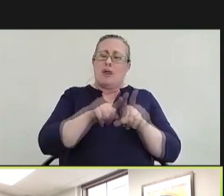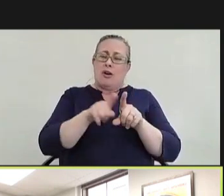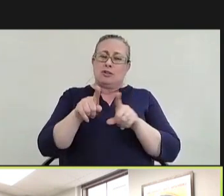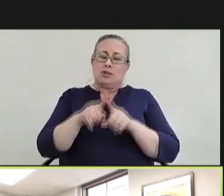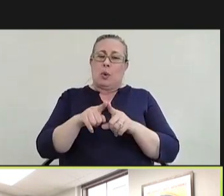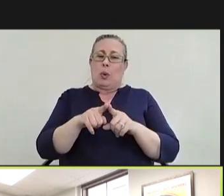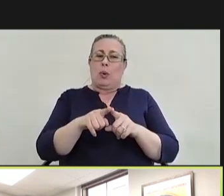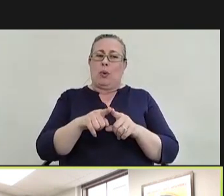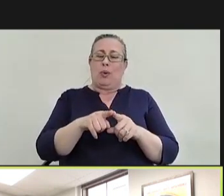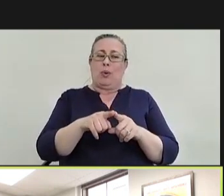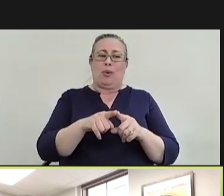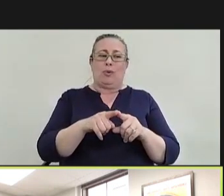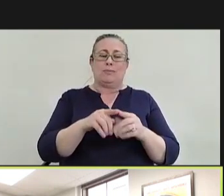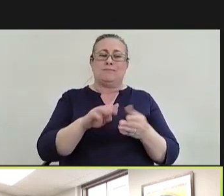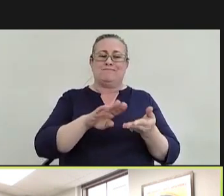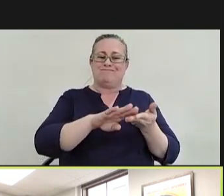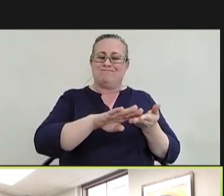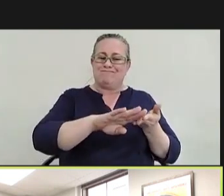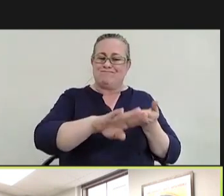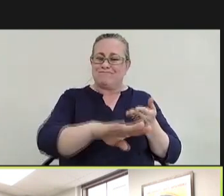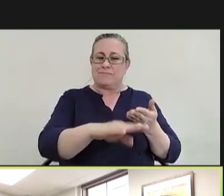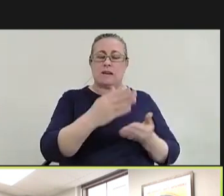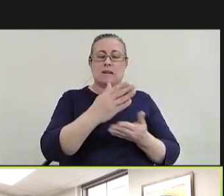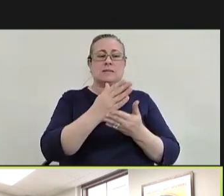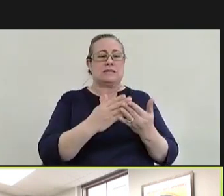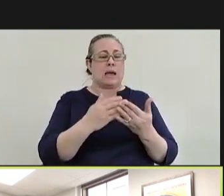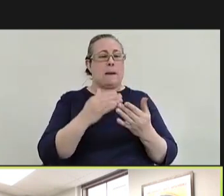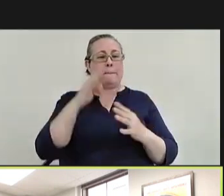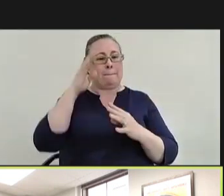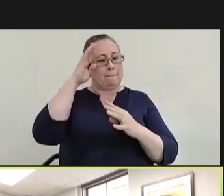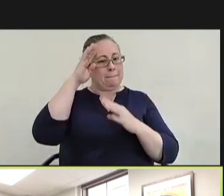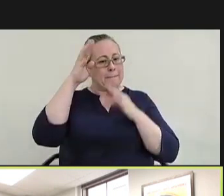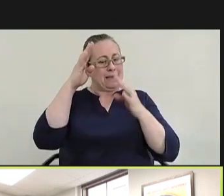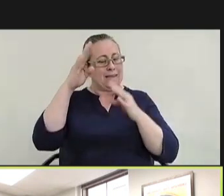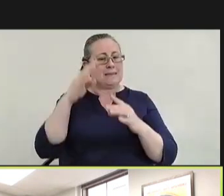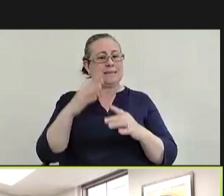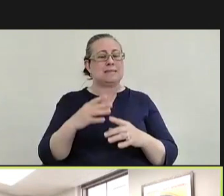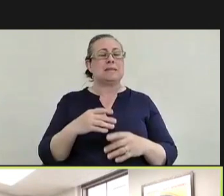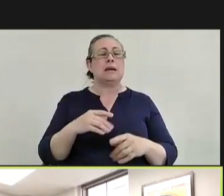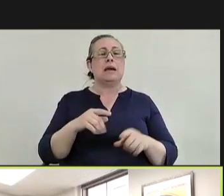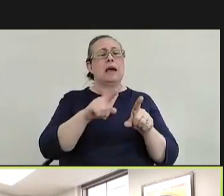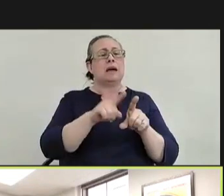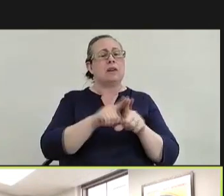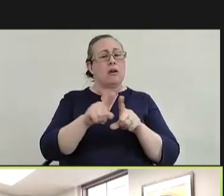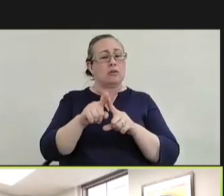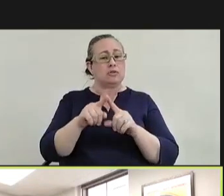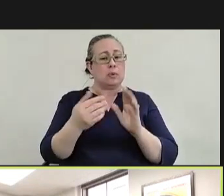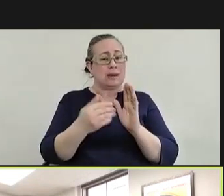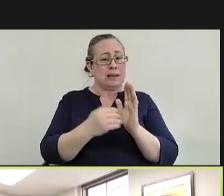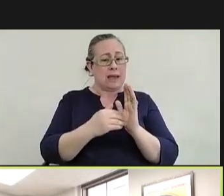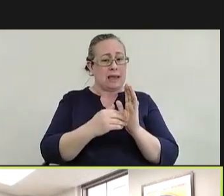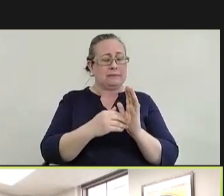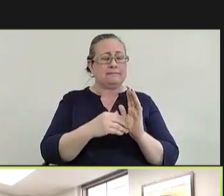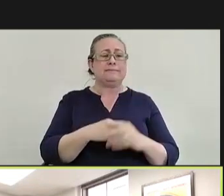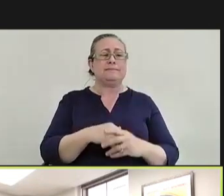myths that we heard in the previous talk and then also again kind of talking about future